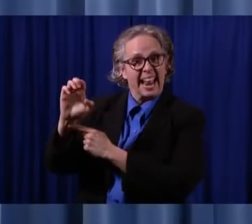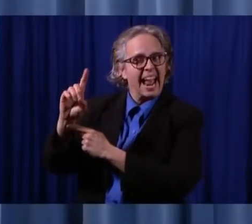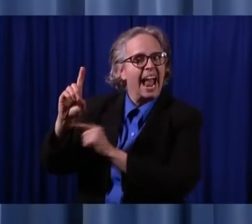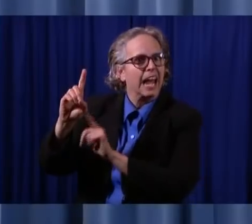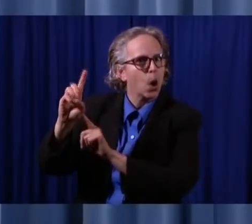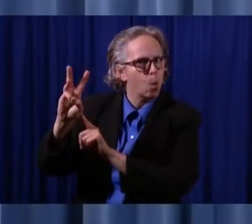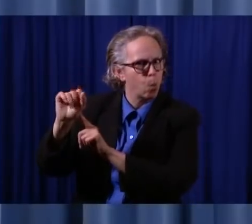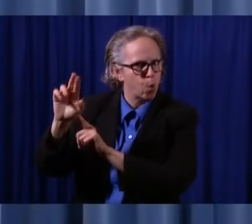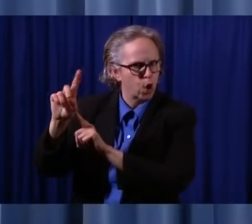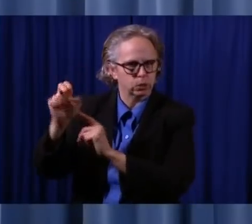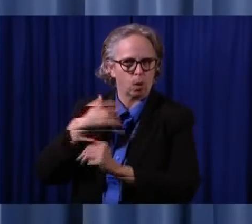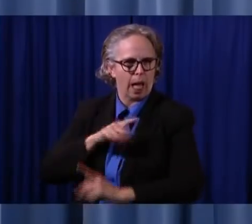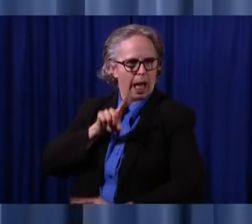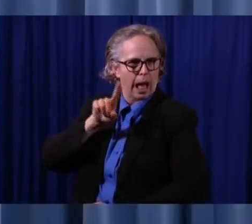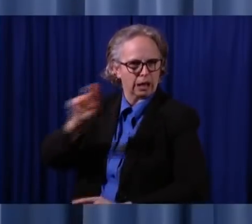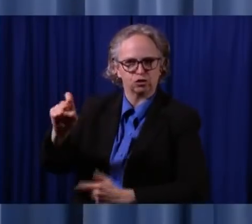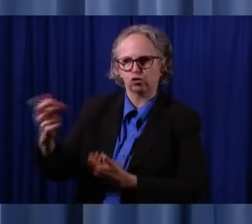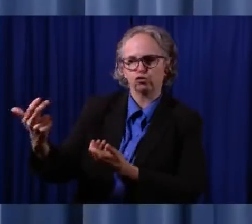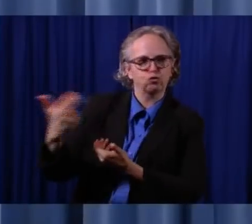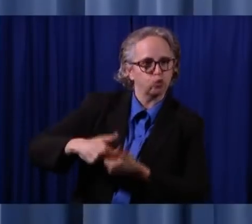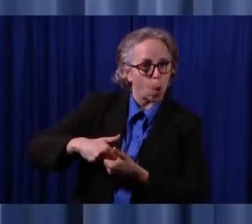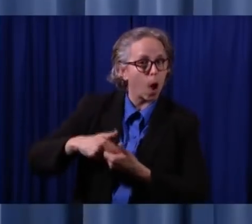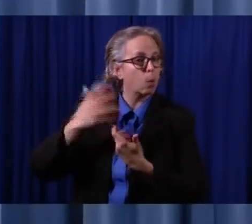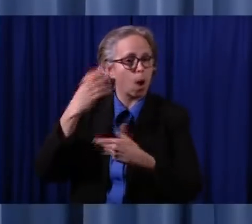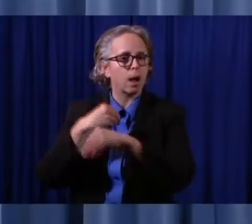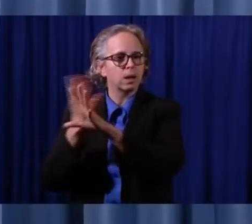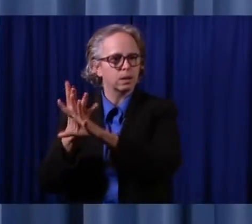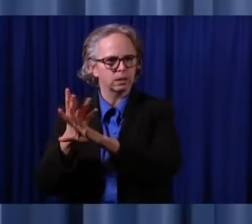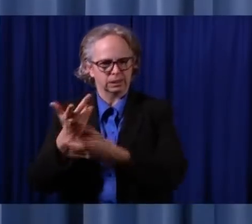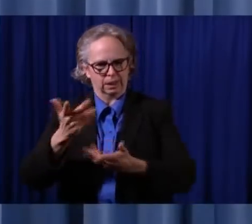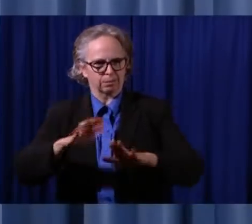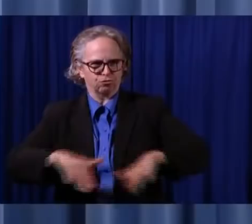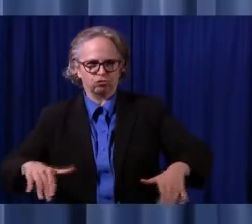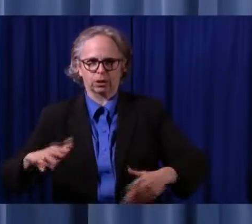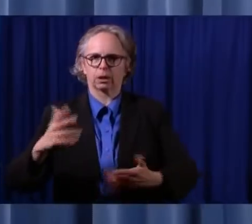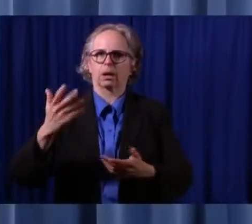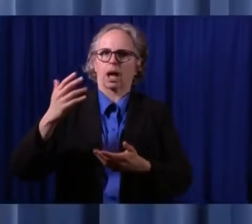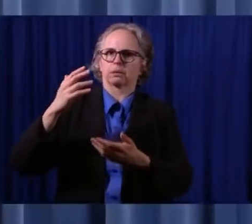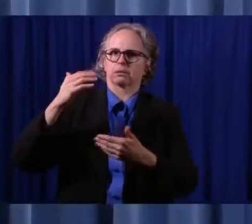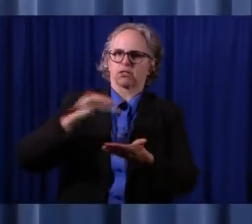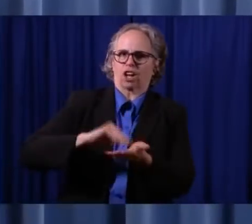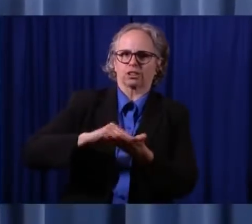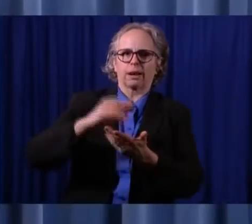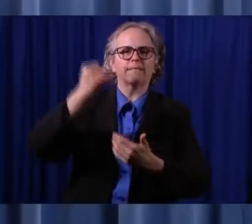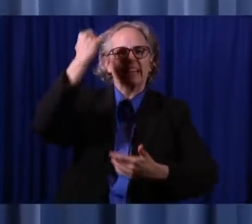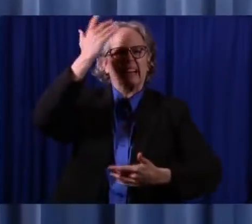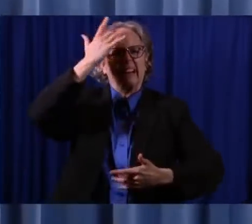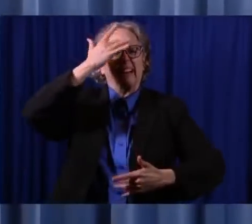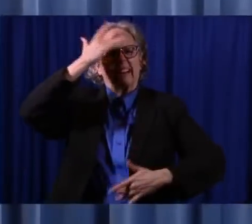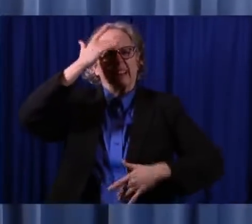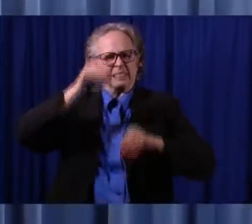CLOSELY WITH US. I WANT TO NOW ASK DR. AMY EDWARDS TO JOIN US.